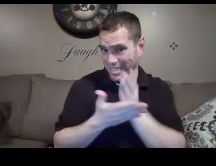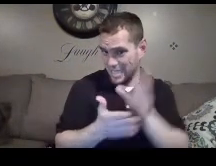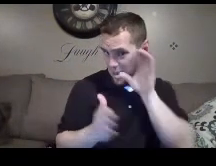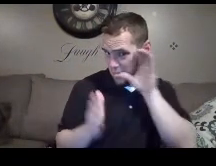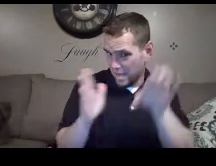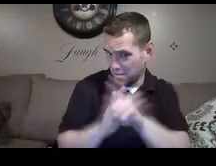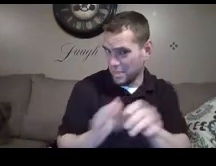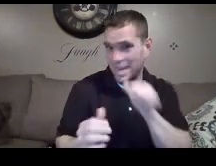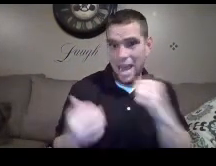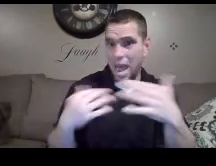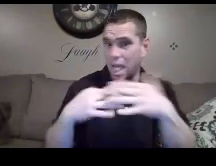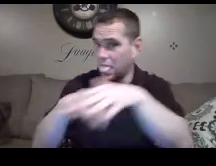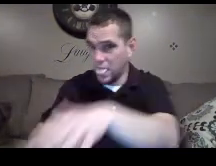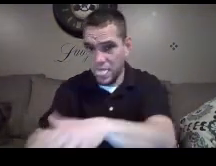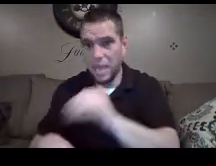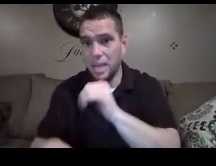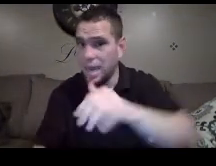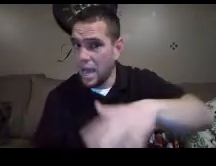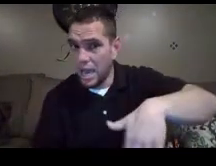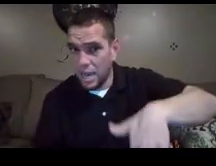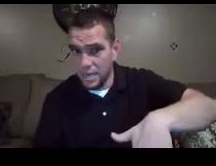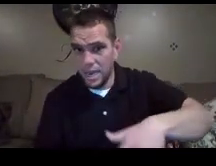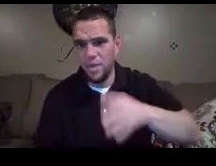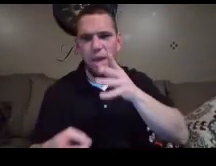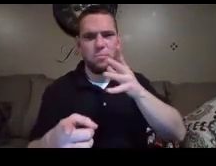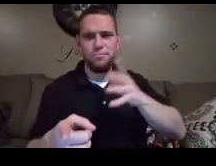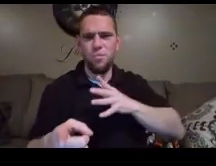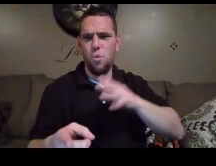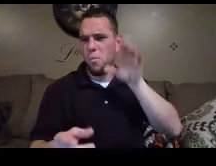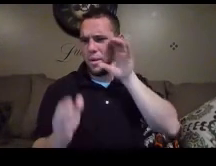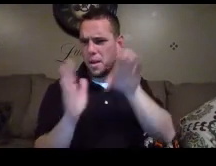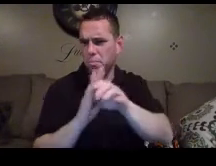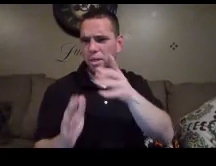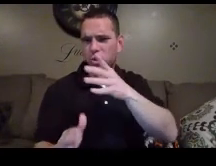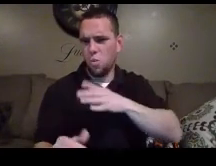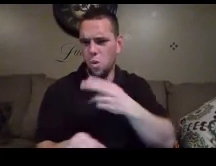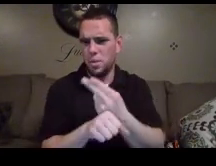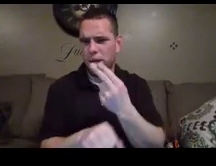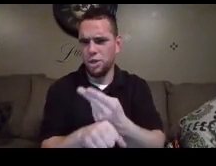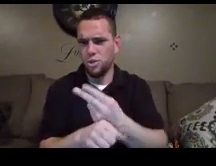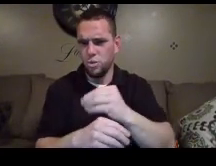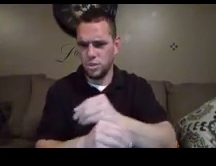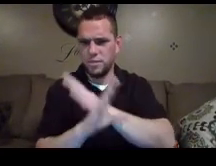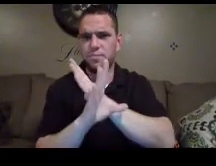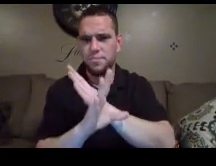The image of a woman using video conference relay, I'm going to right click on that.